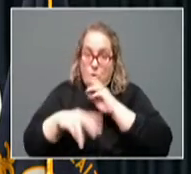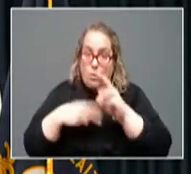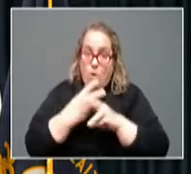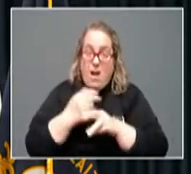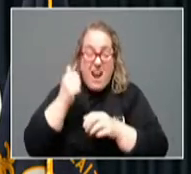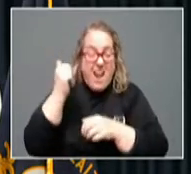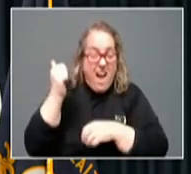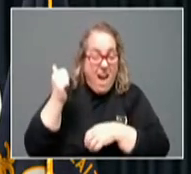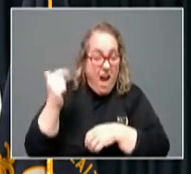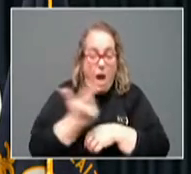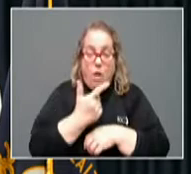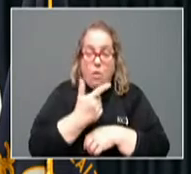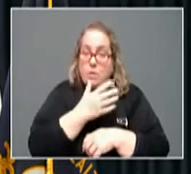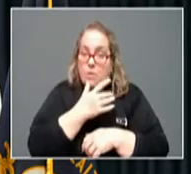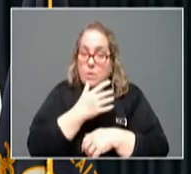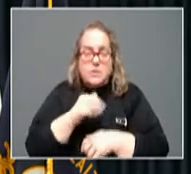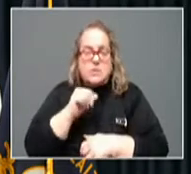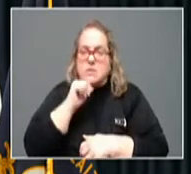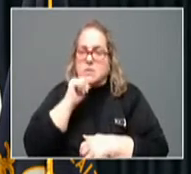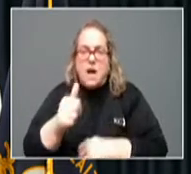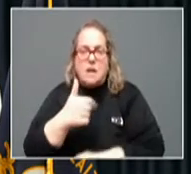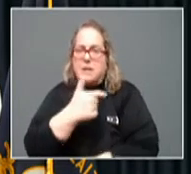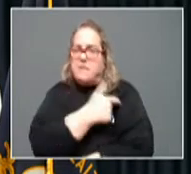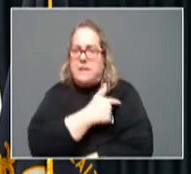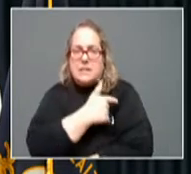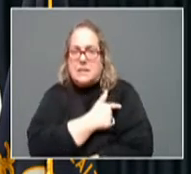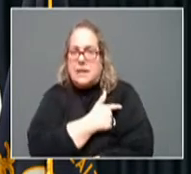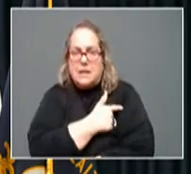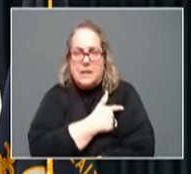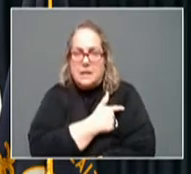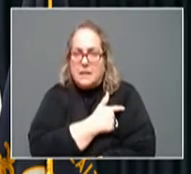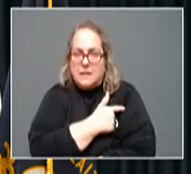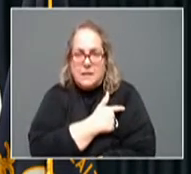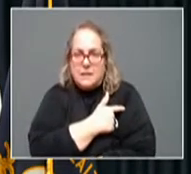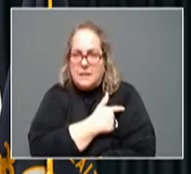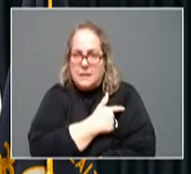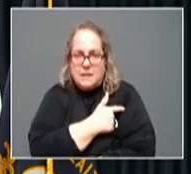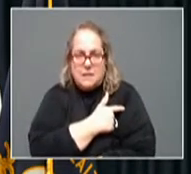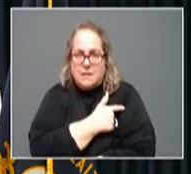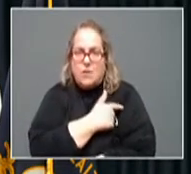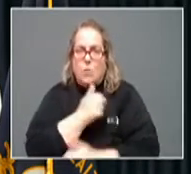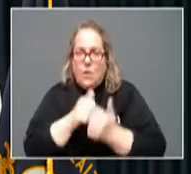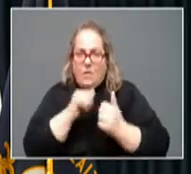unvaccinated with these outcomes that occurred. And they found that damage